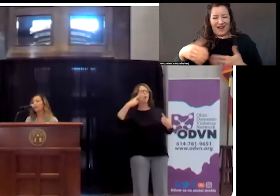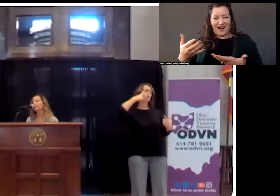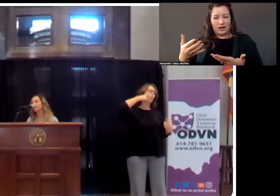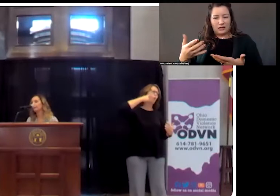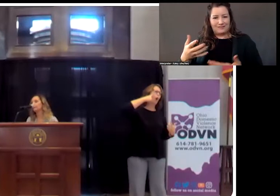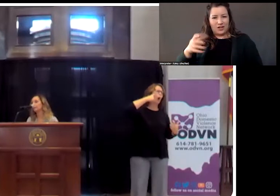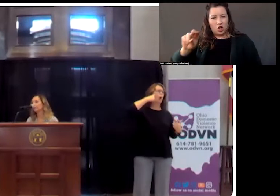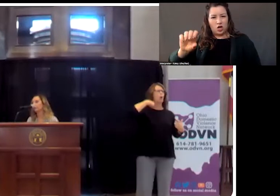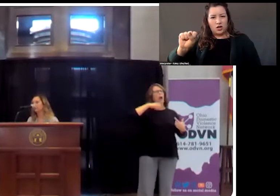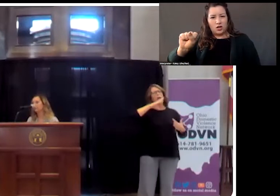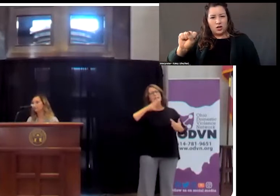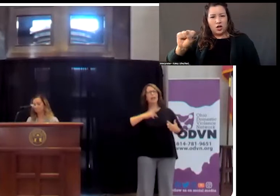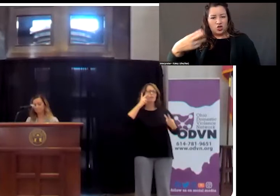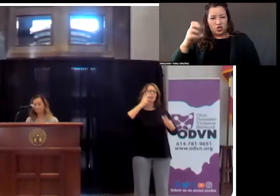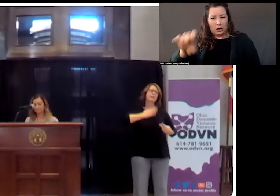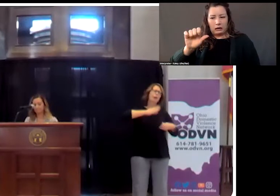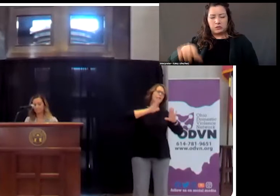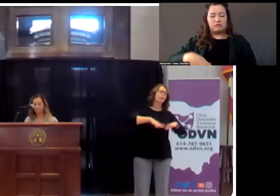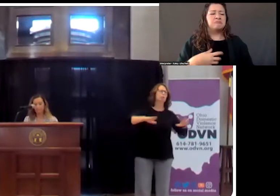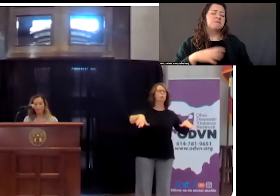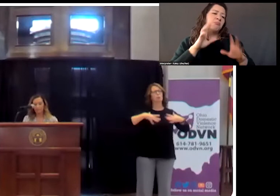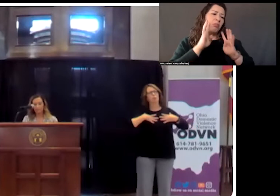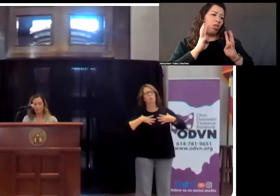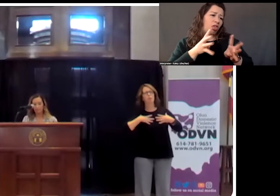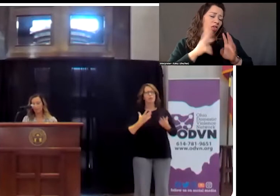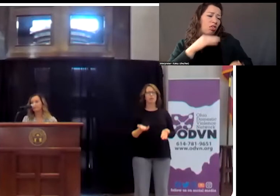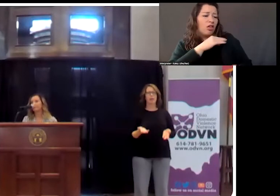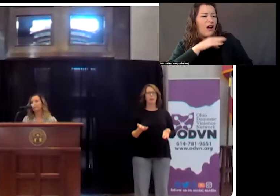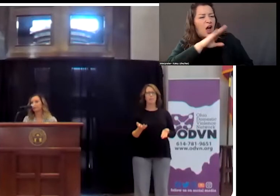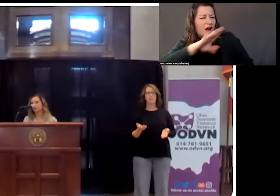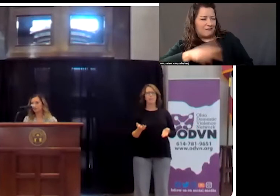I never get to see my children, which was never the truth.